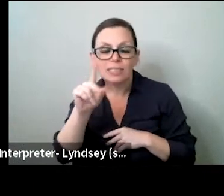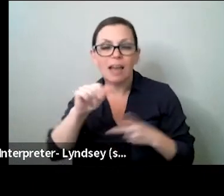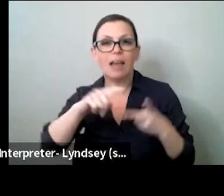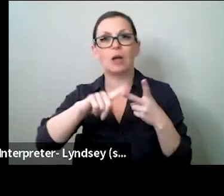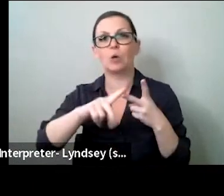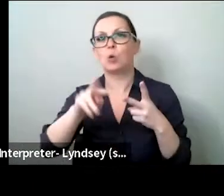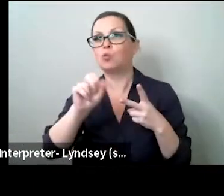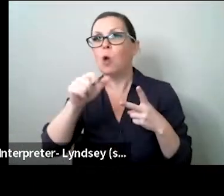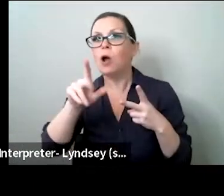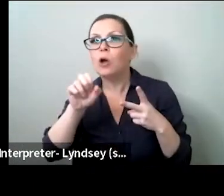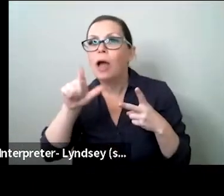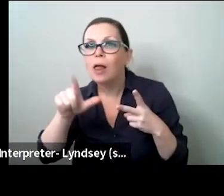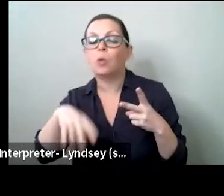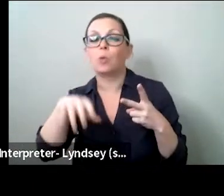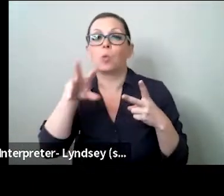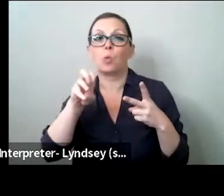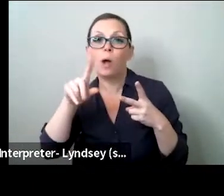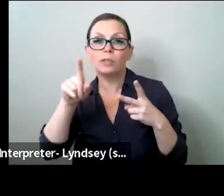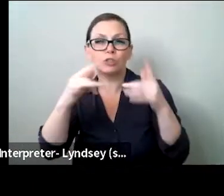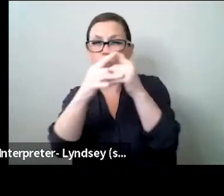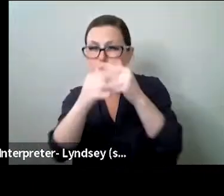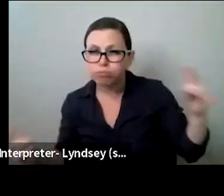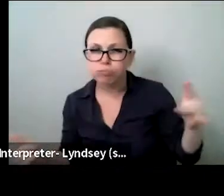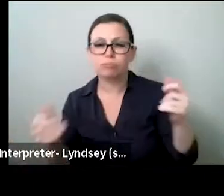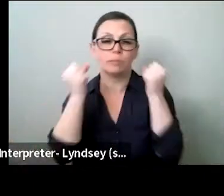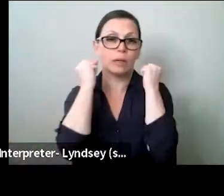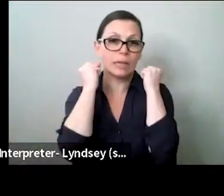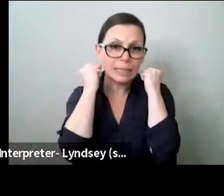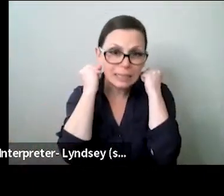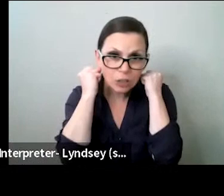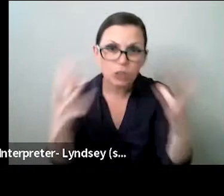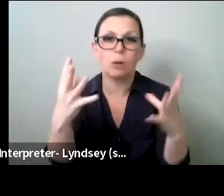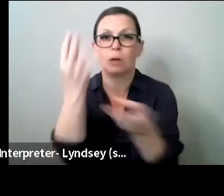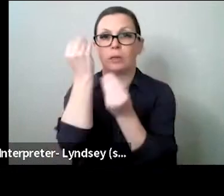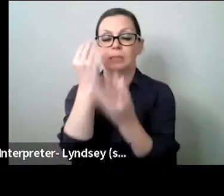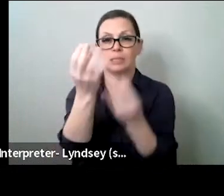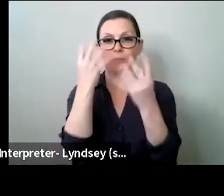So it's a a huge wealth of information and inspiration,